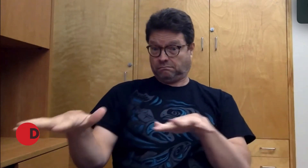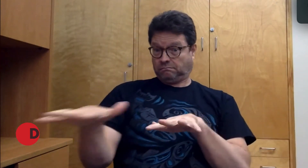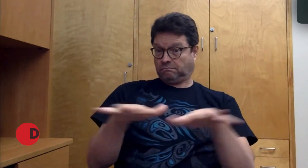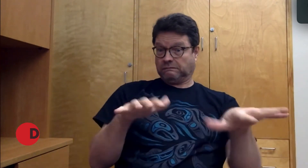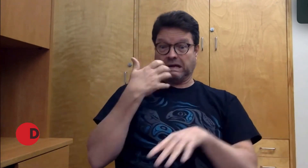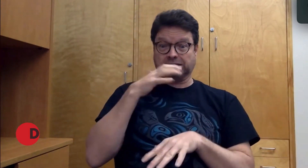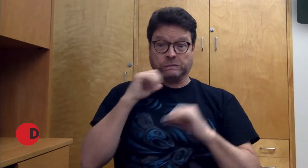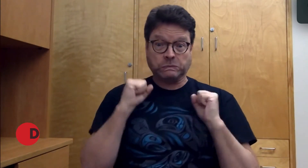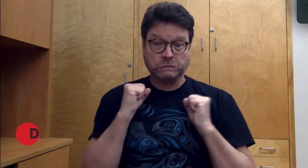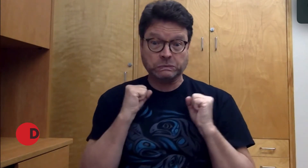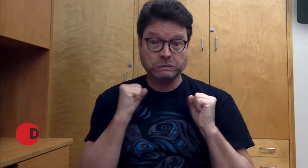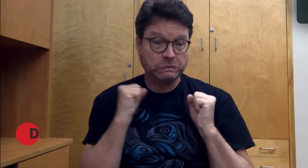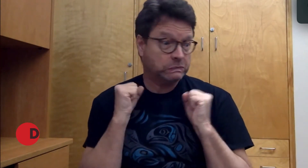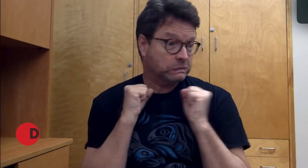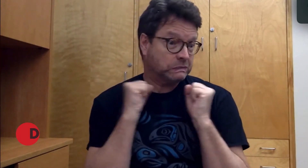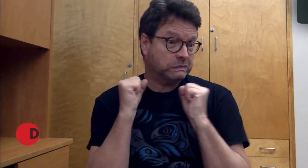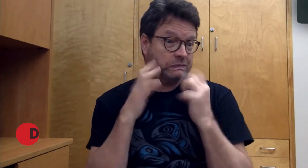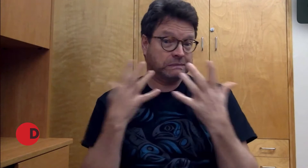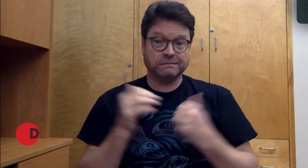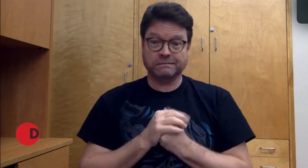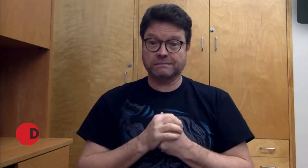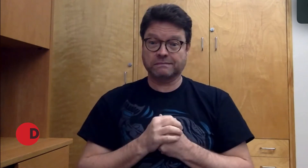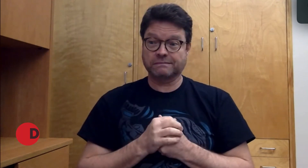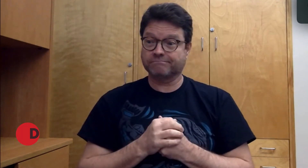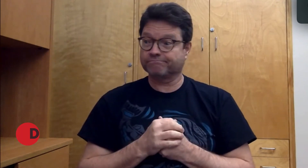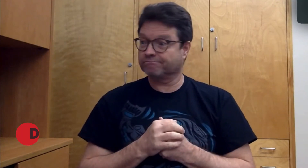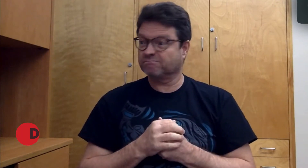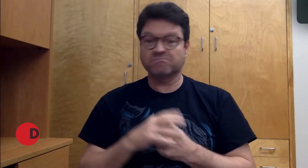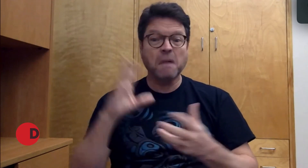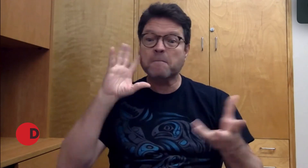and no heat - it was cold.